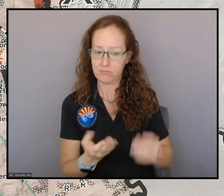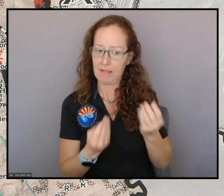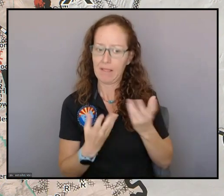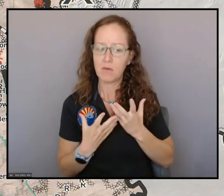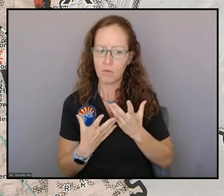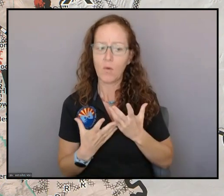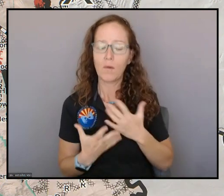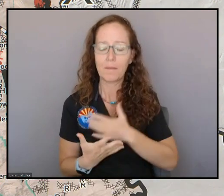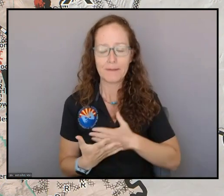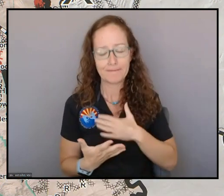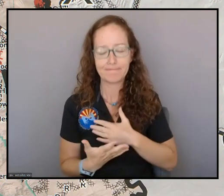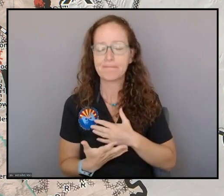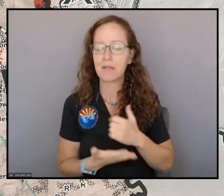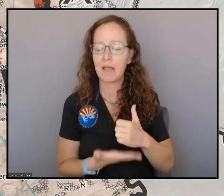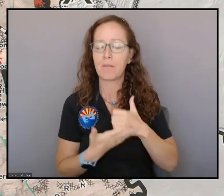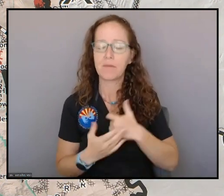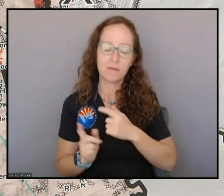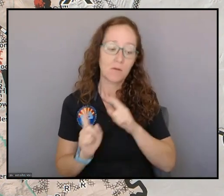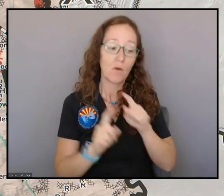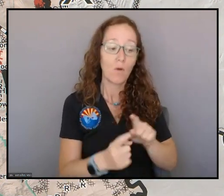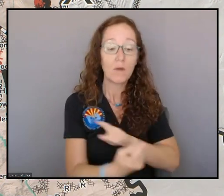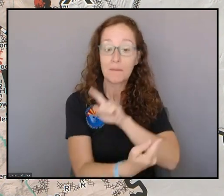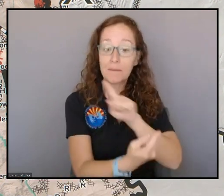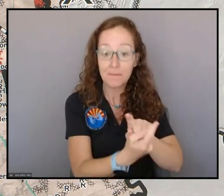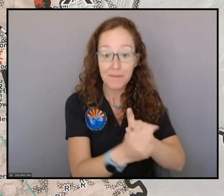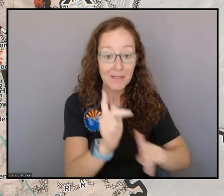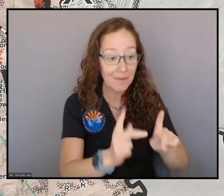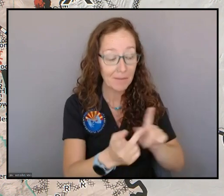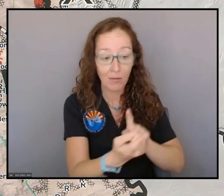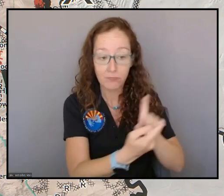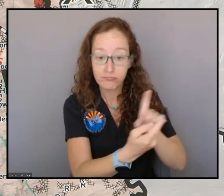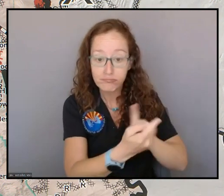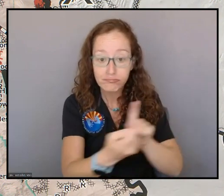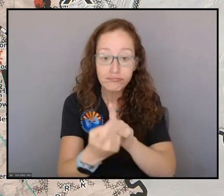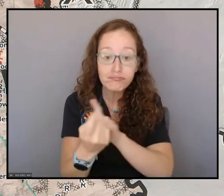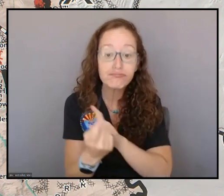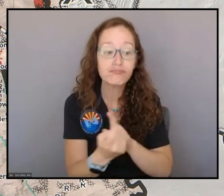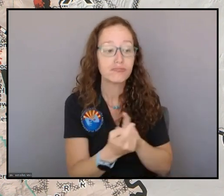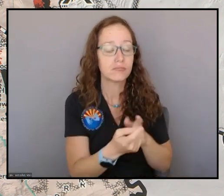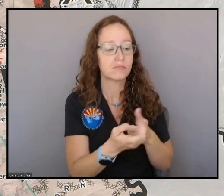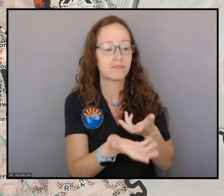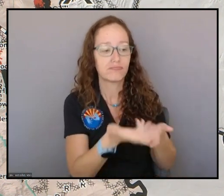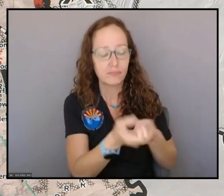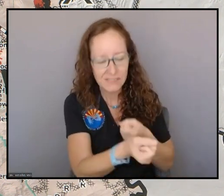out, meet with the people that are there and give them the reassurance that we're doing everything we can to